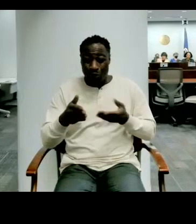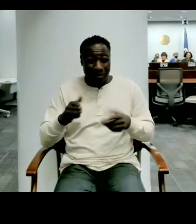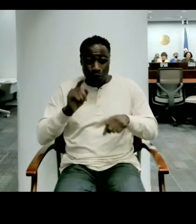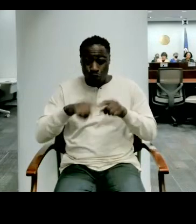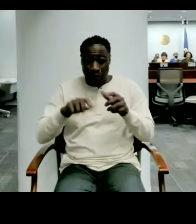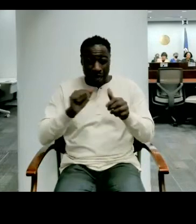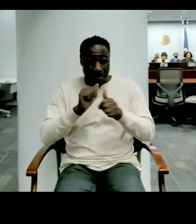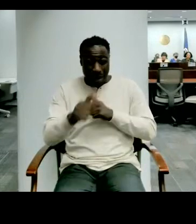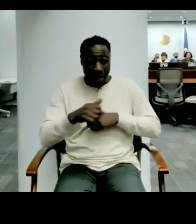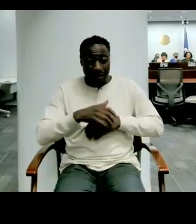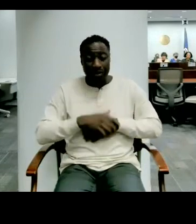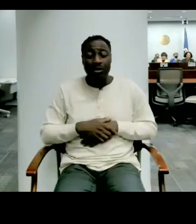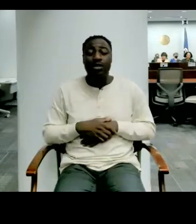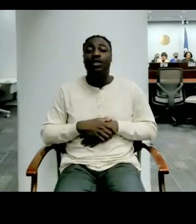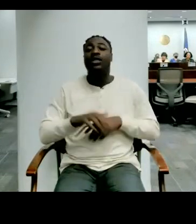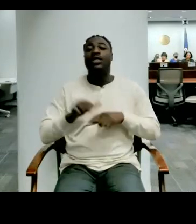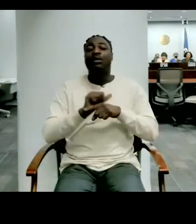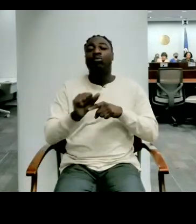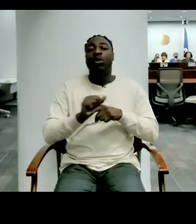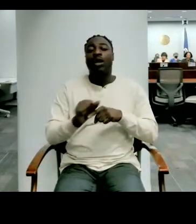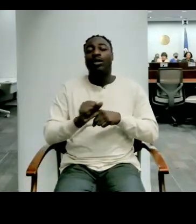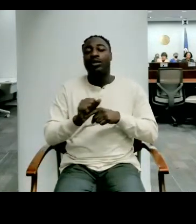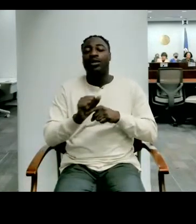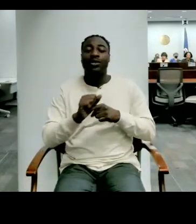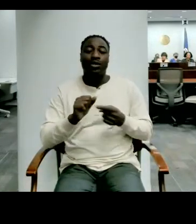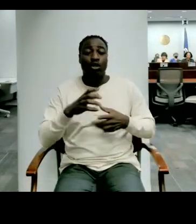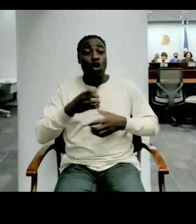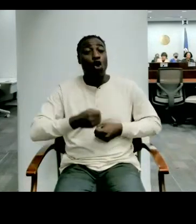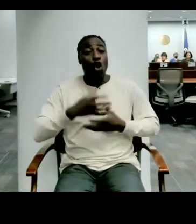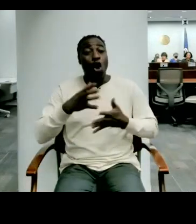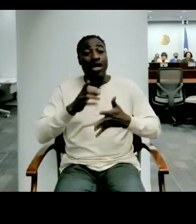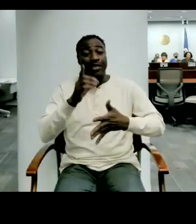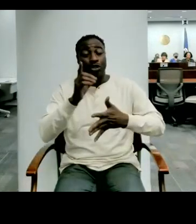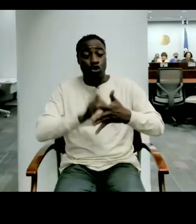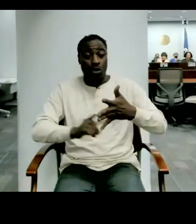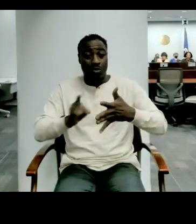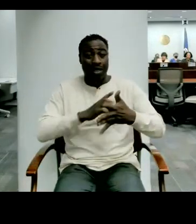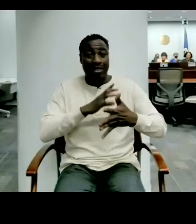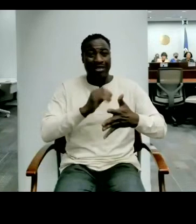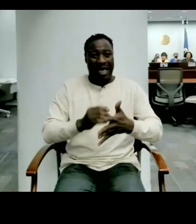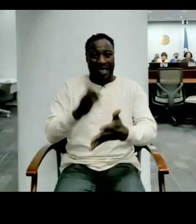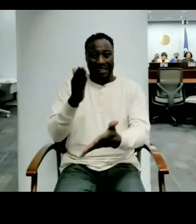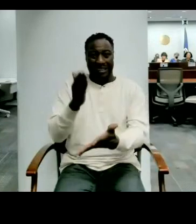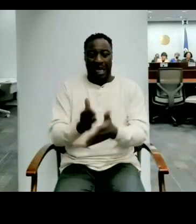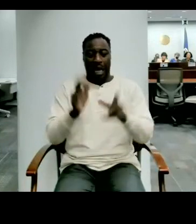These practices facilitate discrimination and deter older individuals from applying.